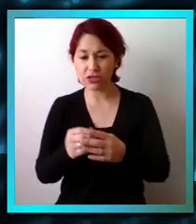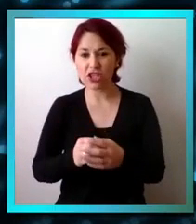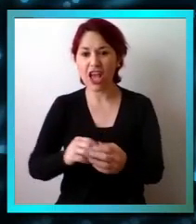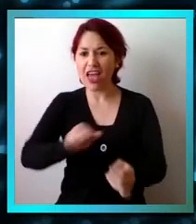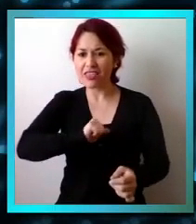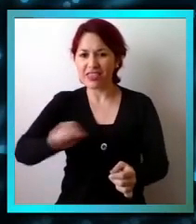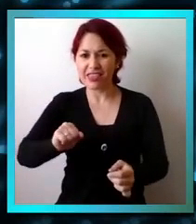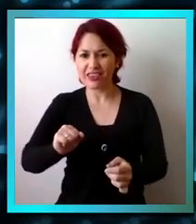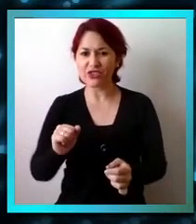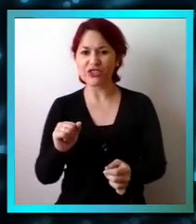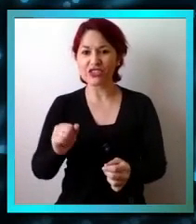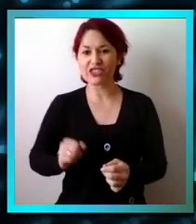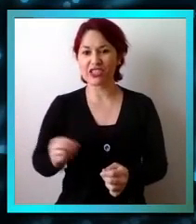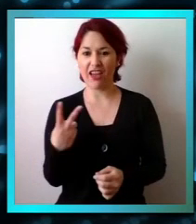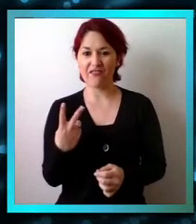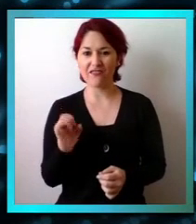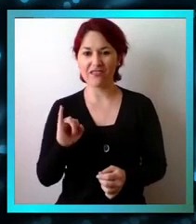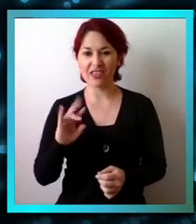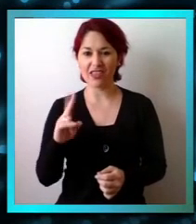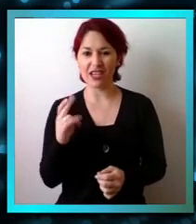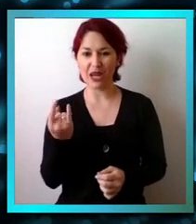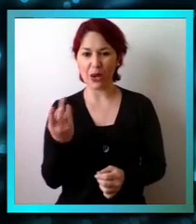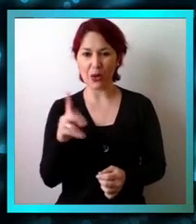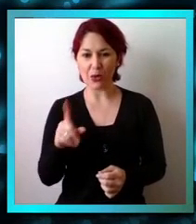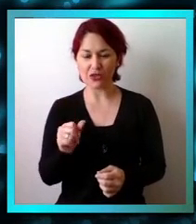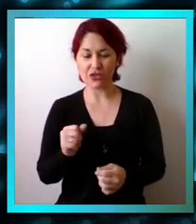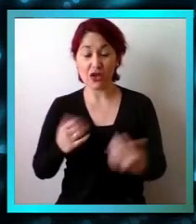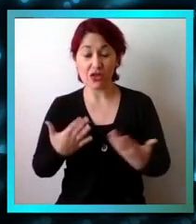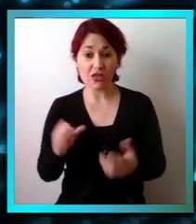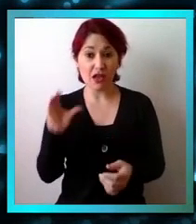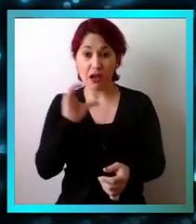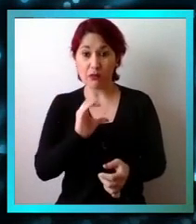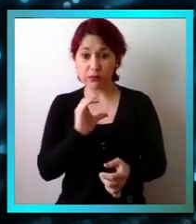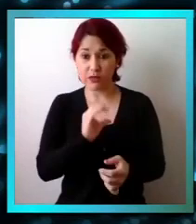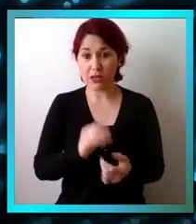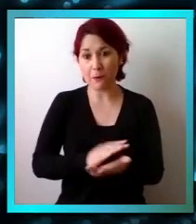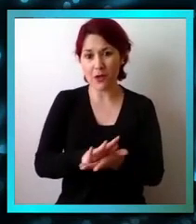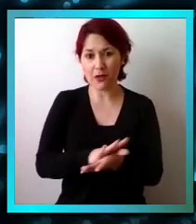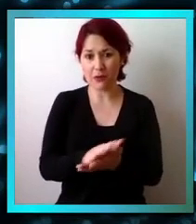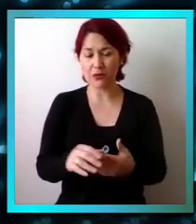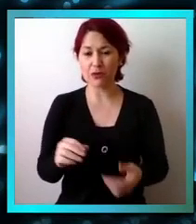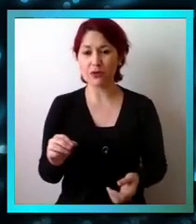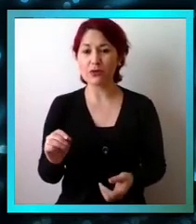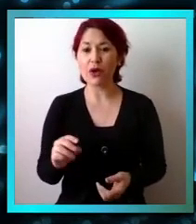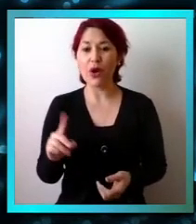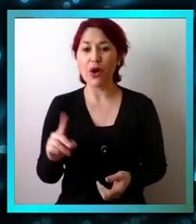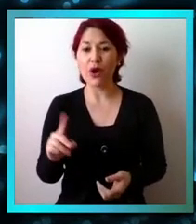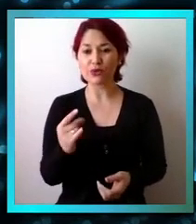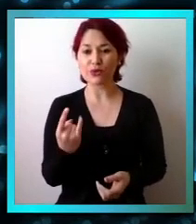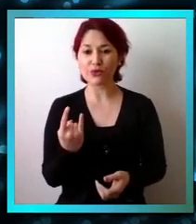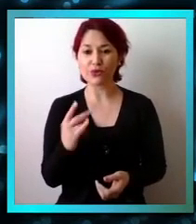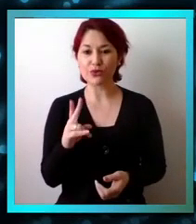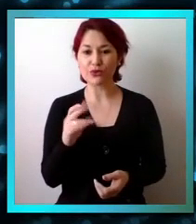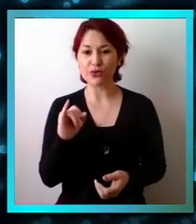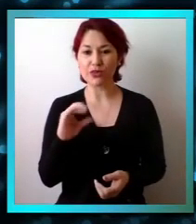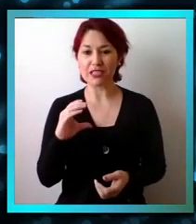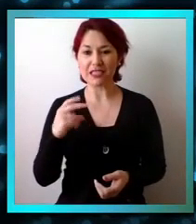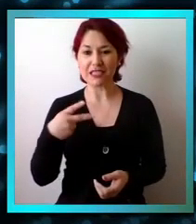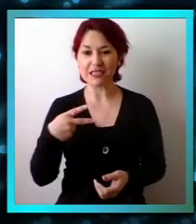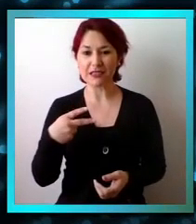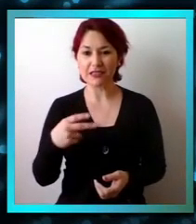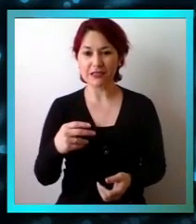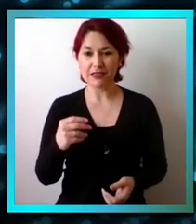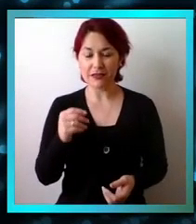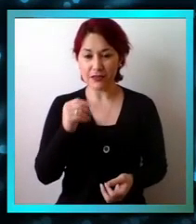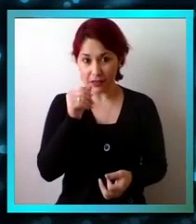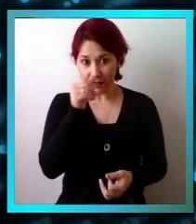uh to uh run these malicious samples uh in uh simulators uh to check this similarities